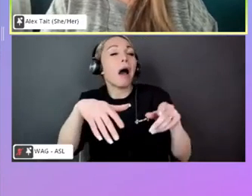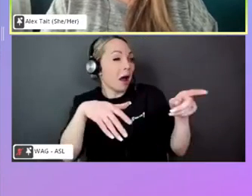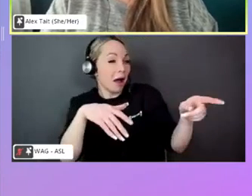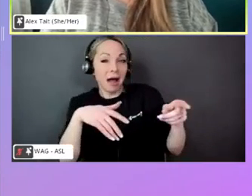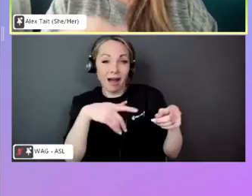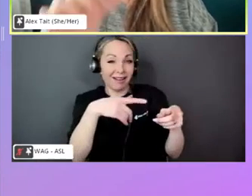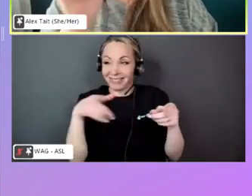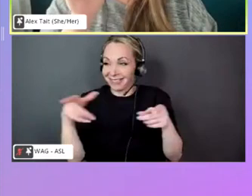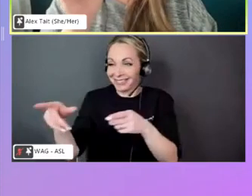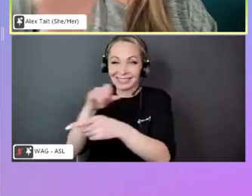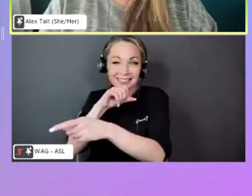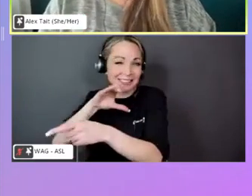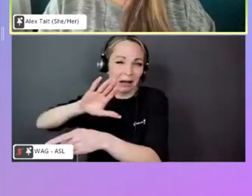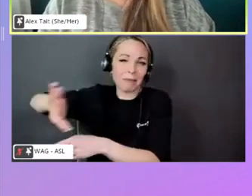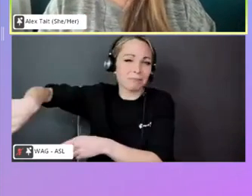just find someone younger to